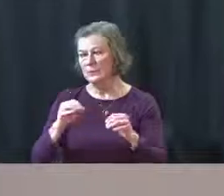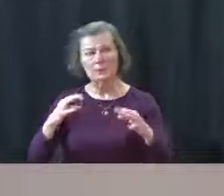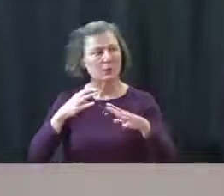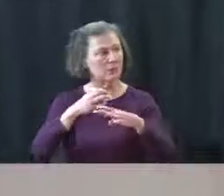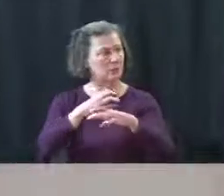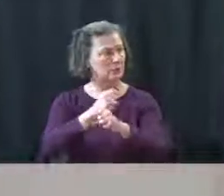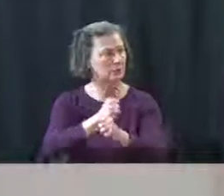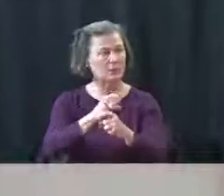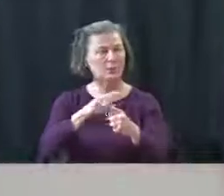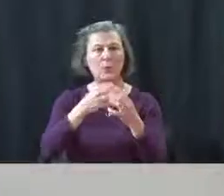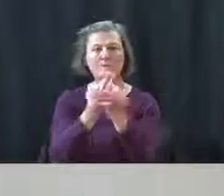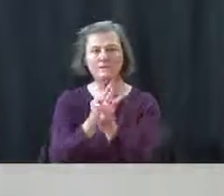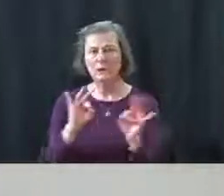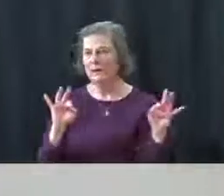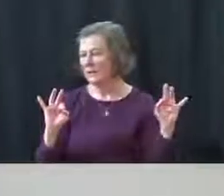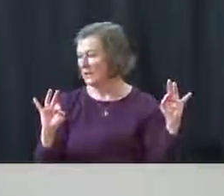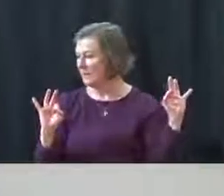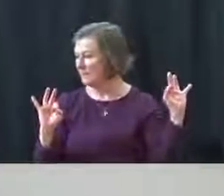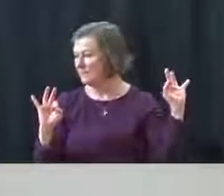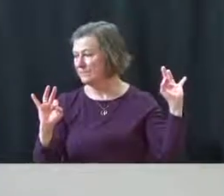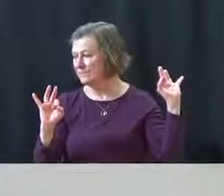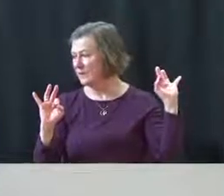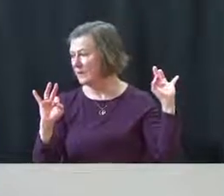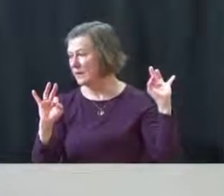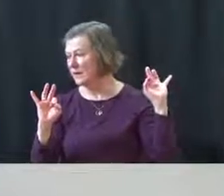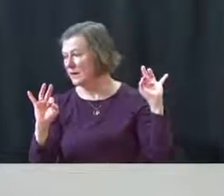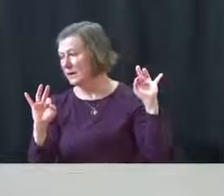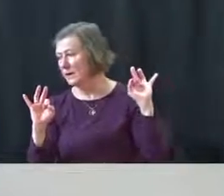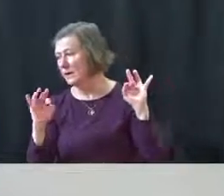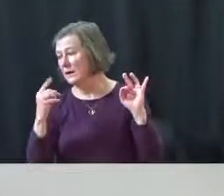One blue sky above us.